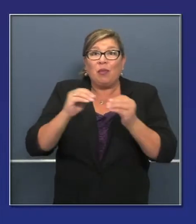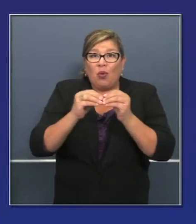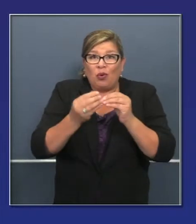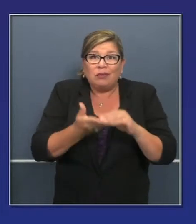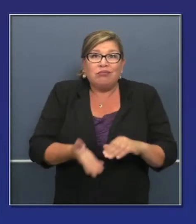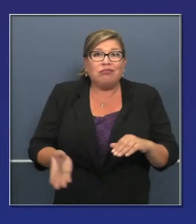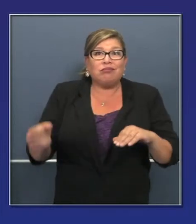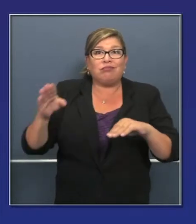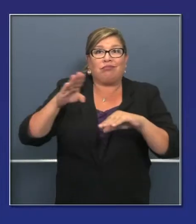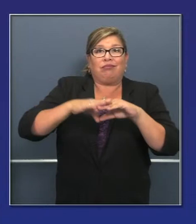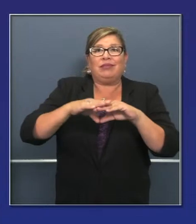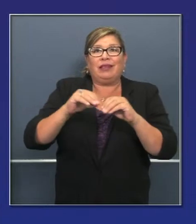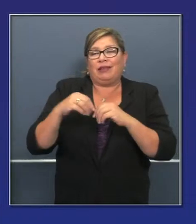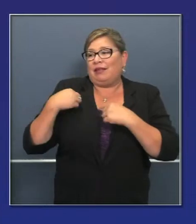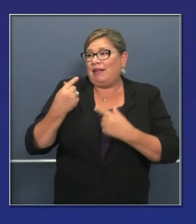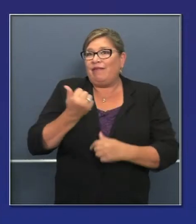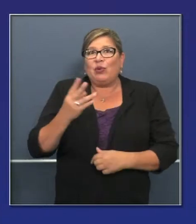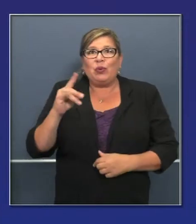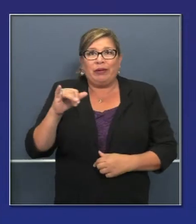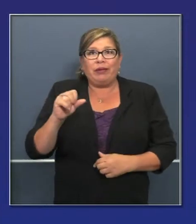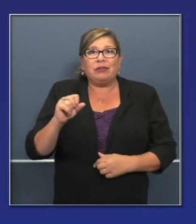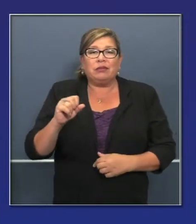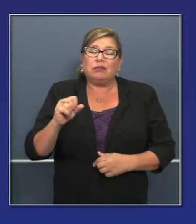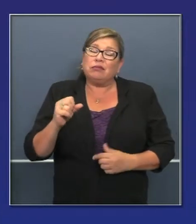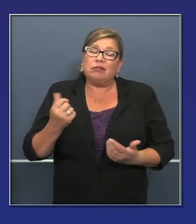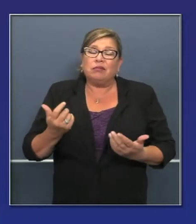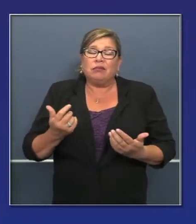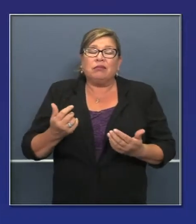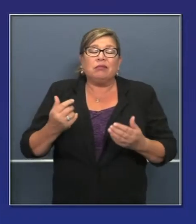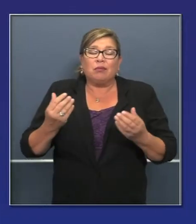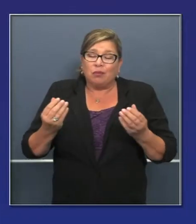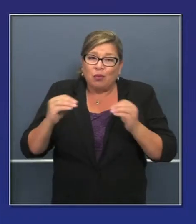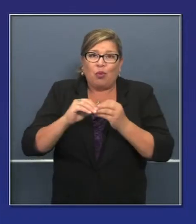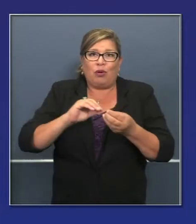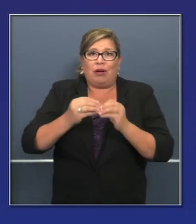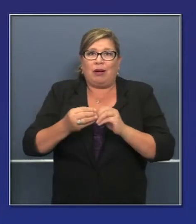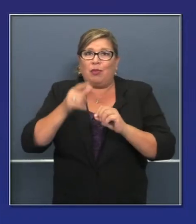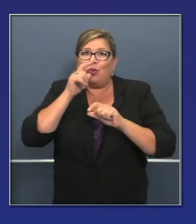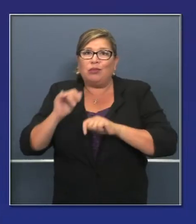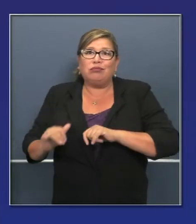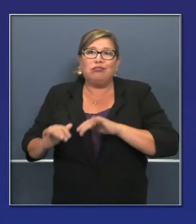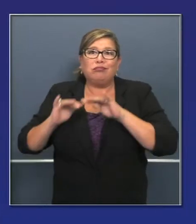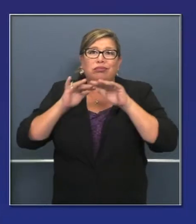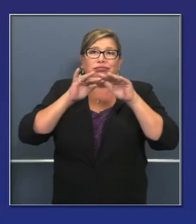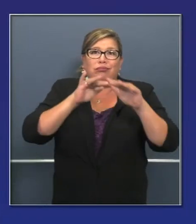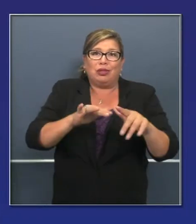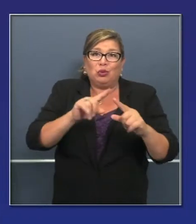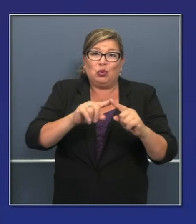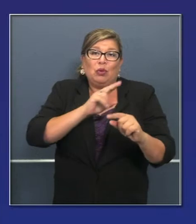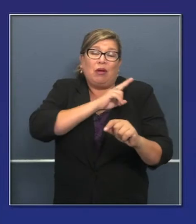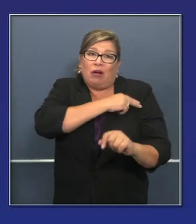the last few days in terms of total number of individuals and hospitals that I think deserves